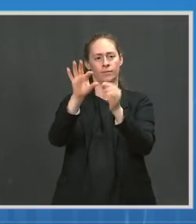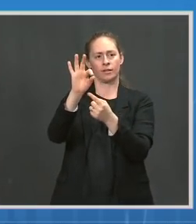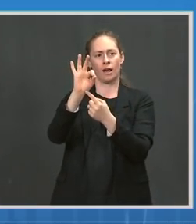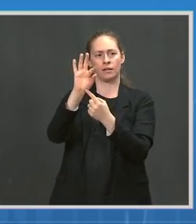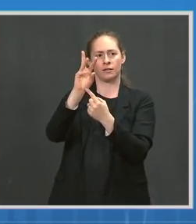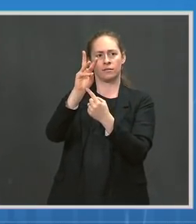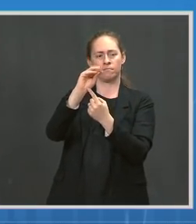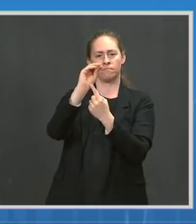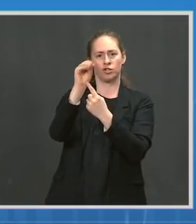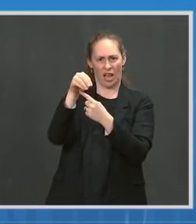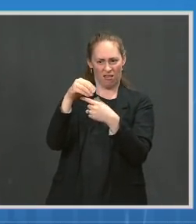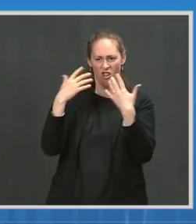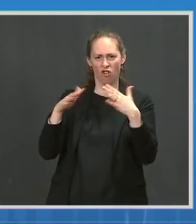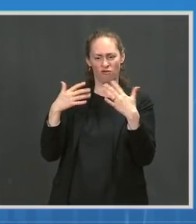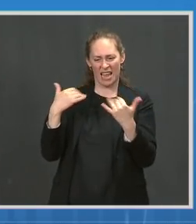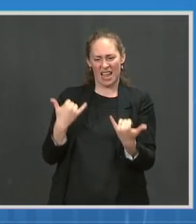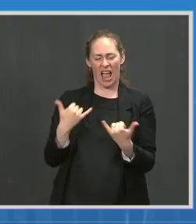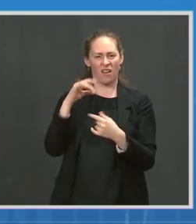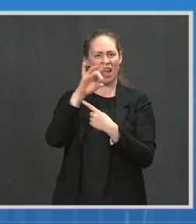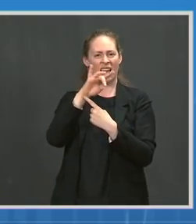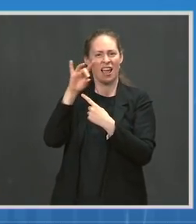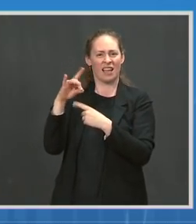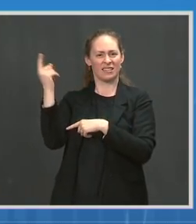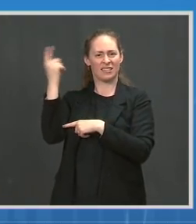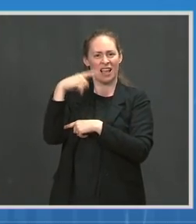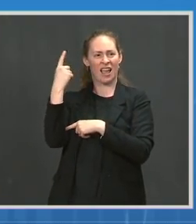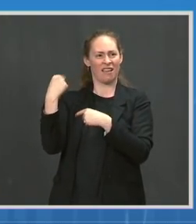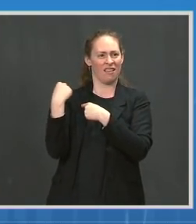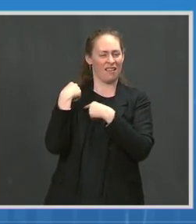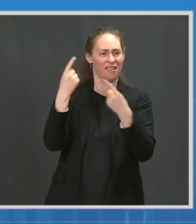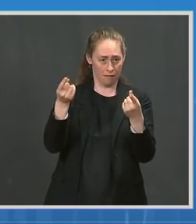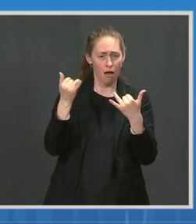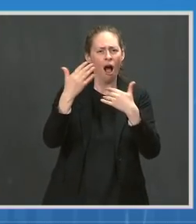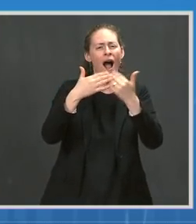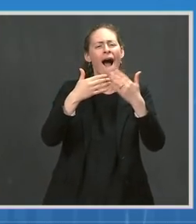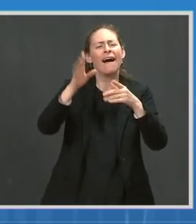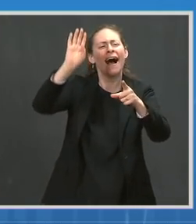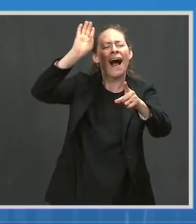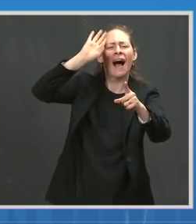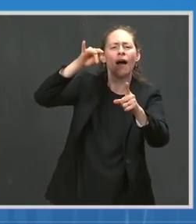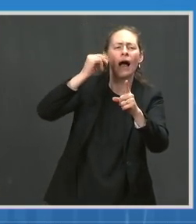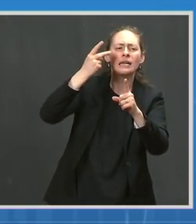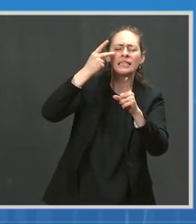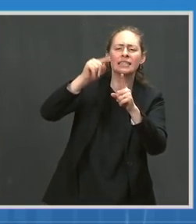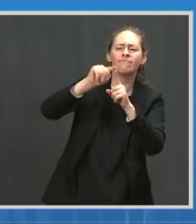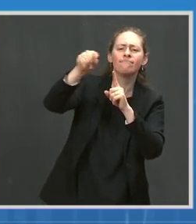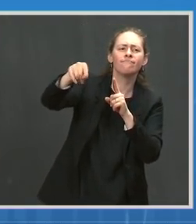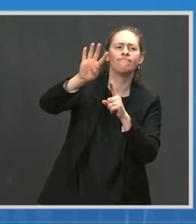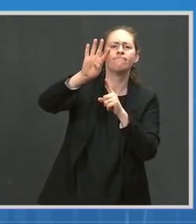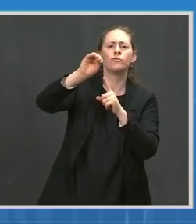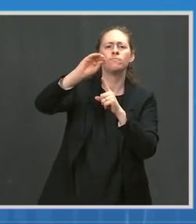This means that almost 40 percent of the total population has received at least one dose of a COVID-19 vaccine,